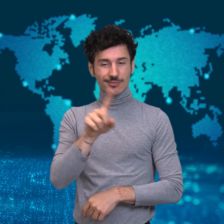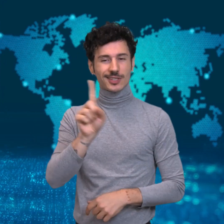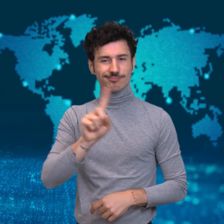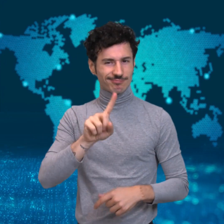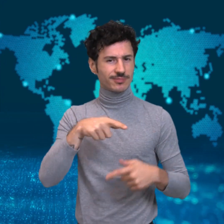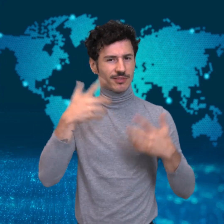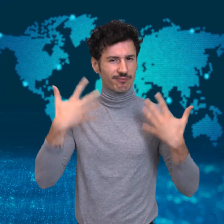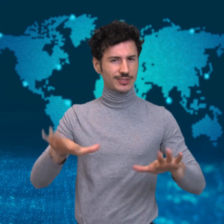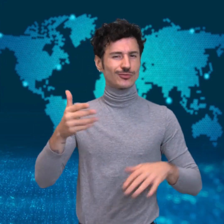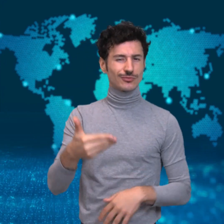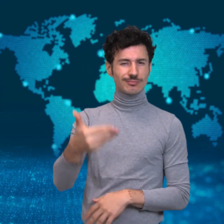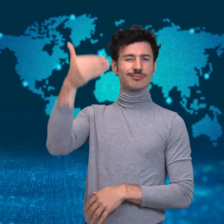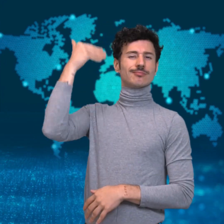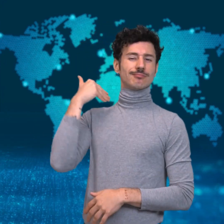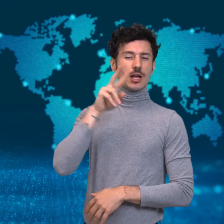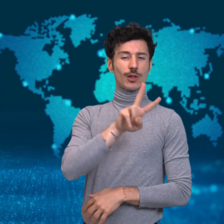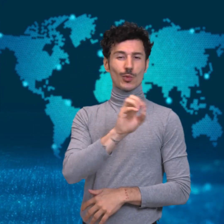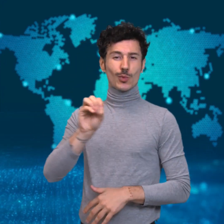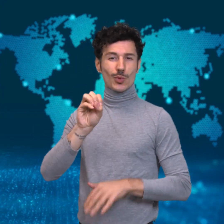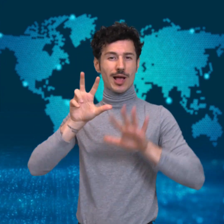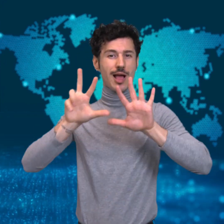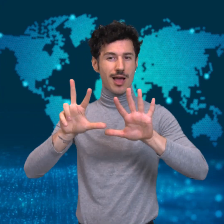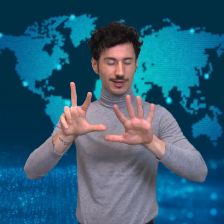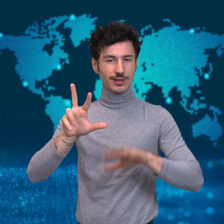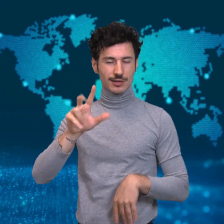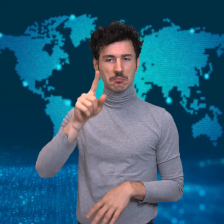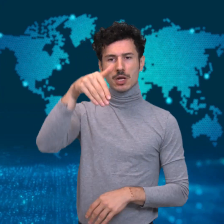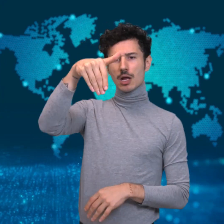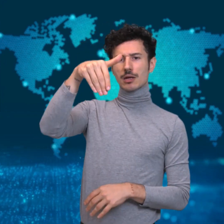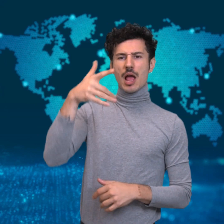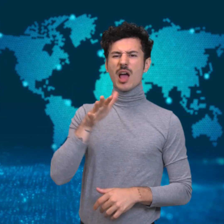has knowingly elected a mayor who had died.